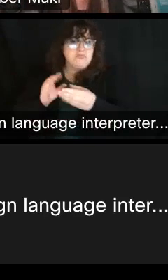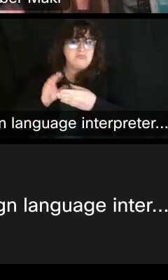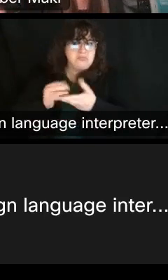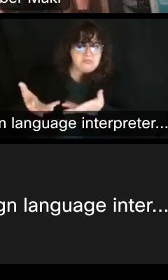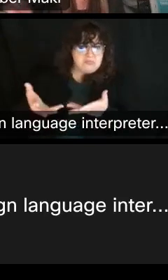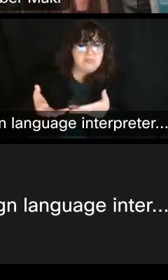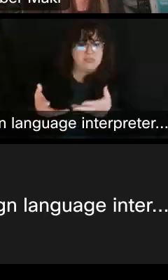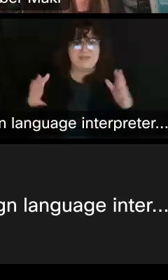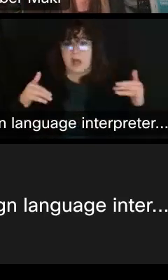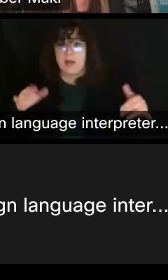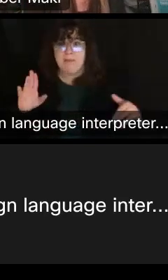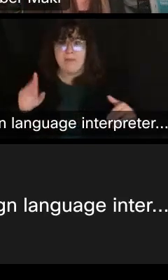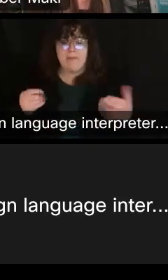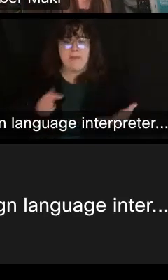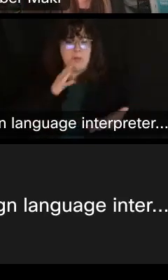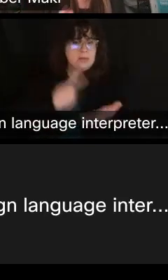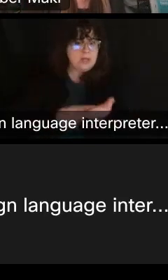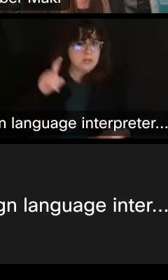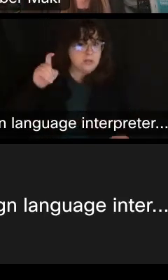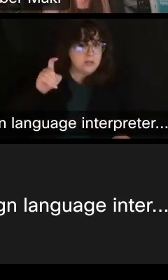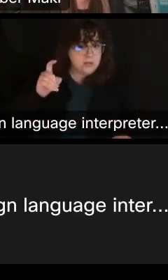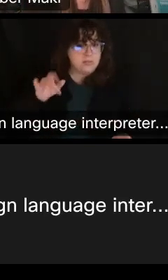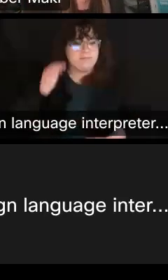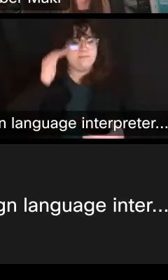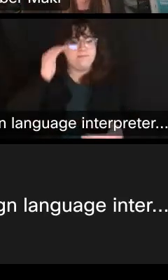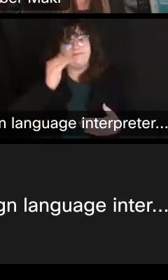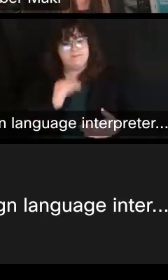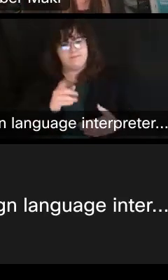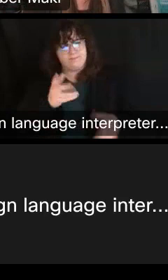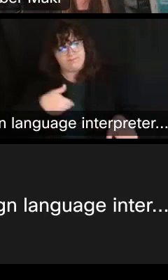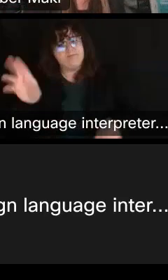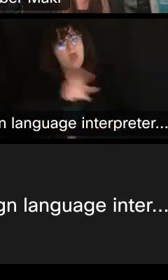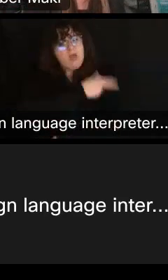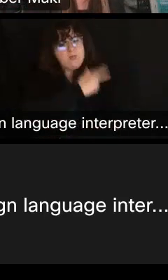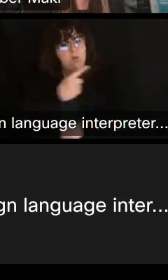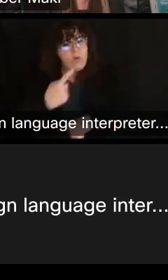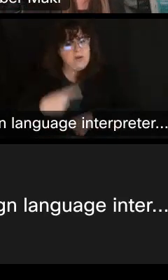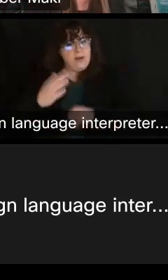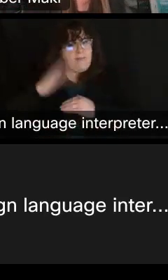yet but they might start talking about it, being hospitalized one or more times if there is the